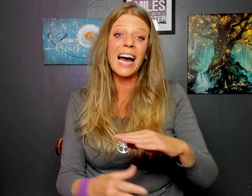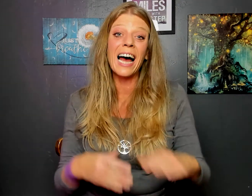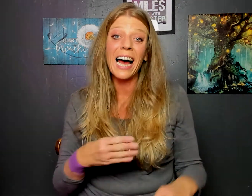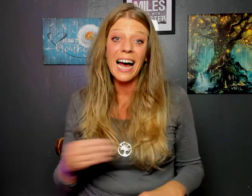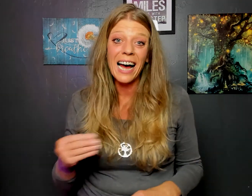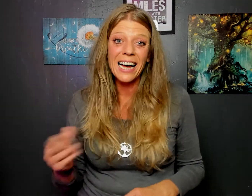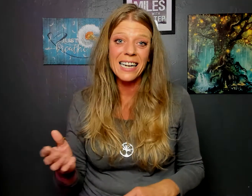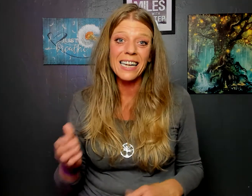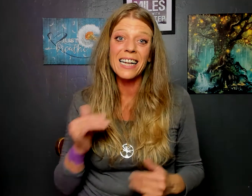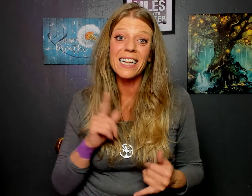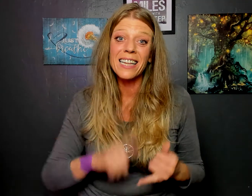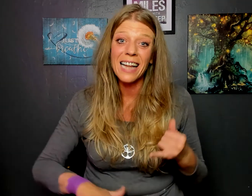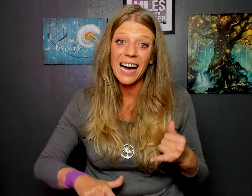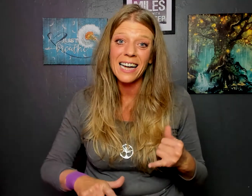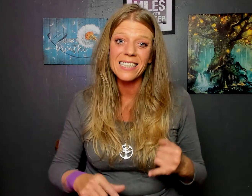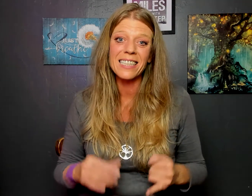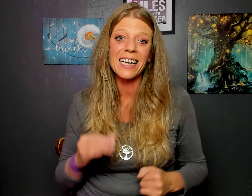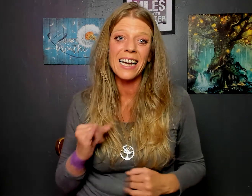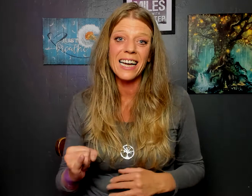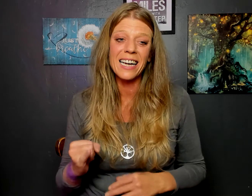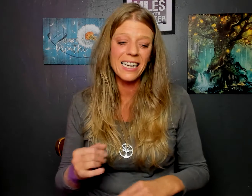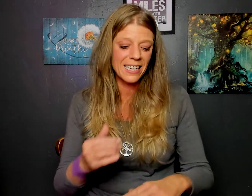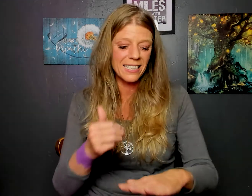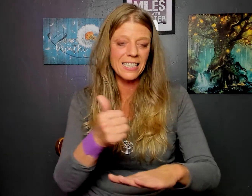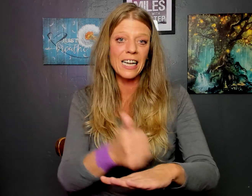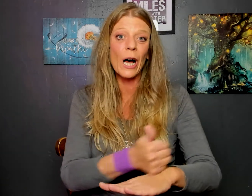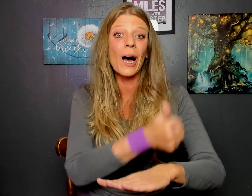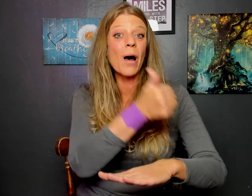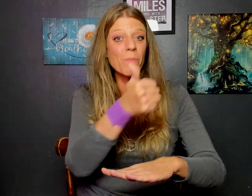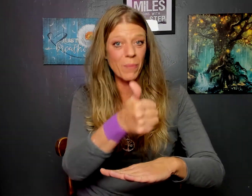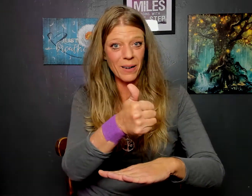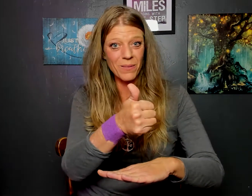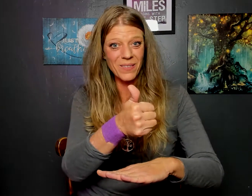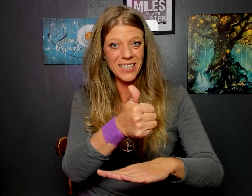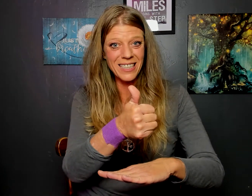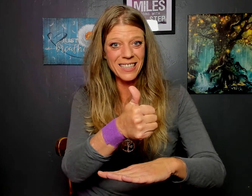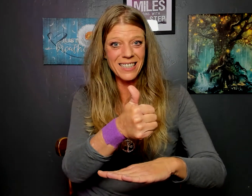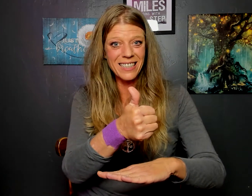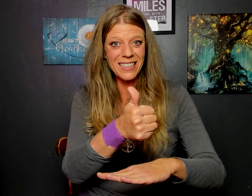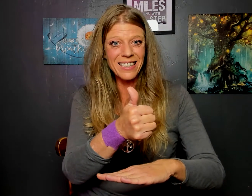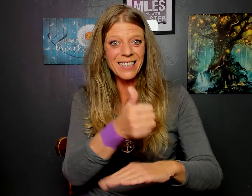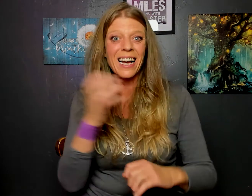and last is ABOVE.